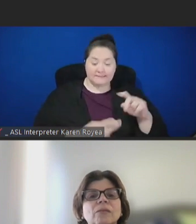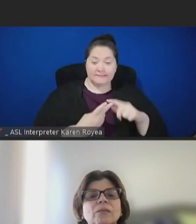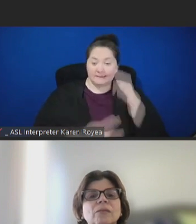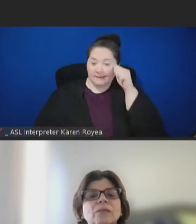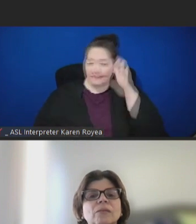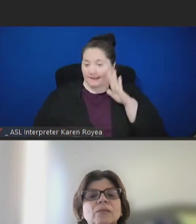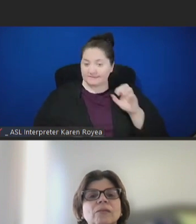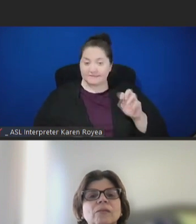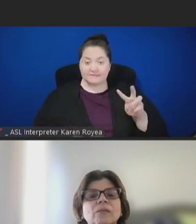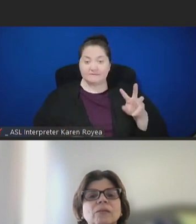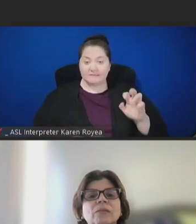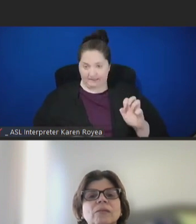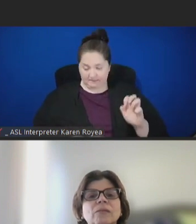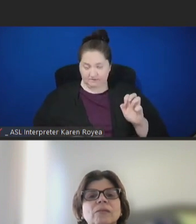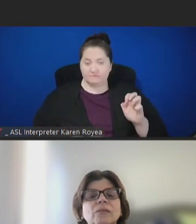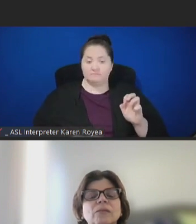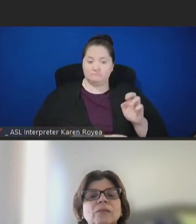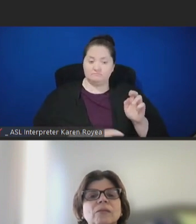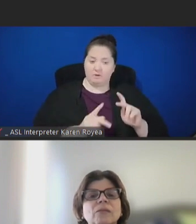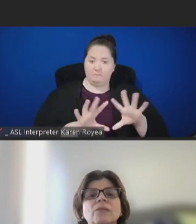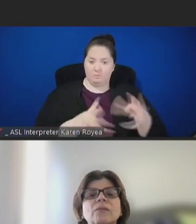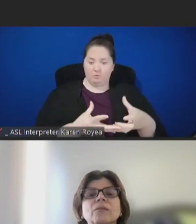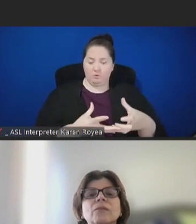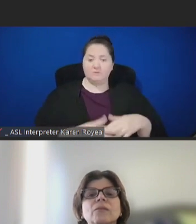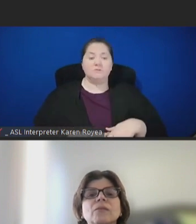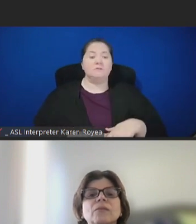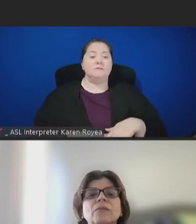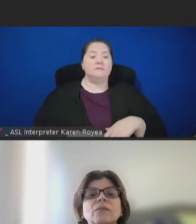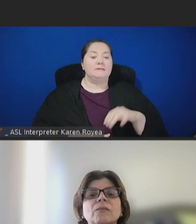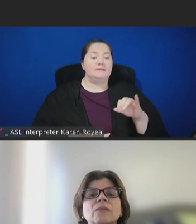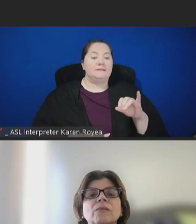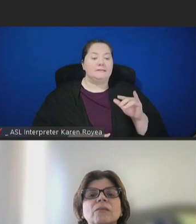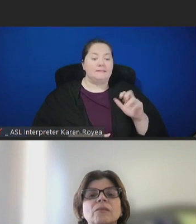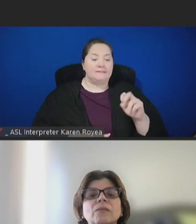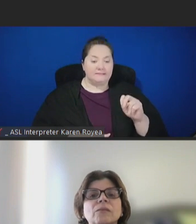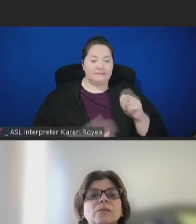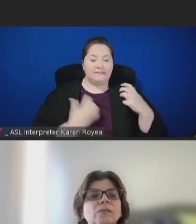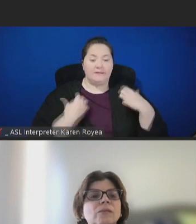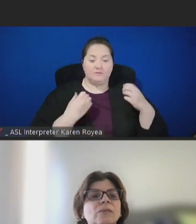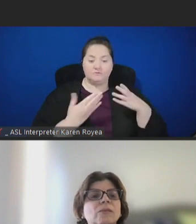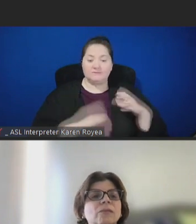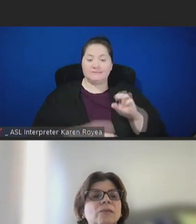Our national effort includes the Indian Health Service E3 vaccine strategy,